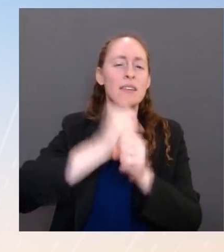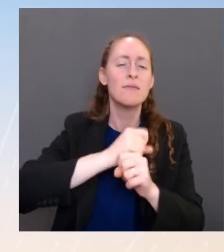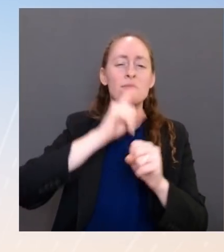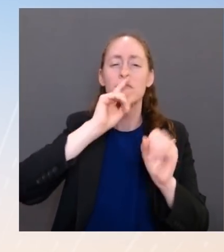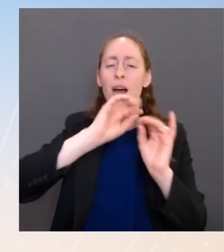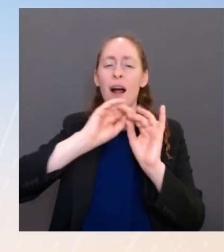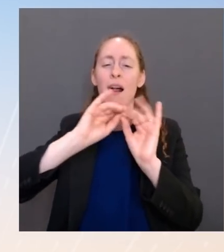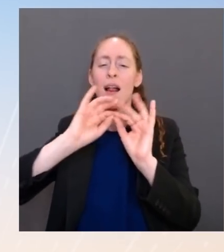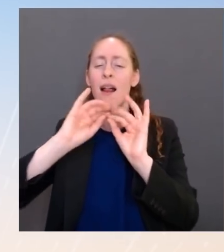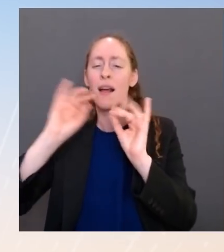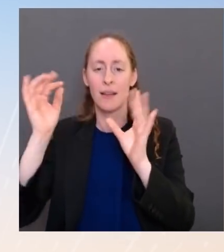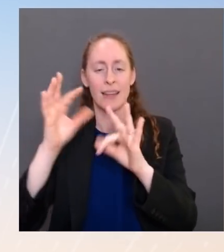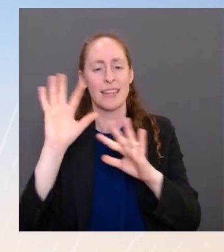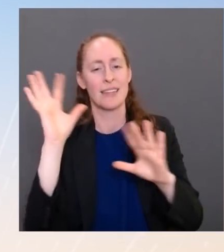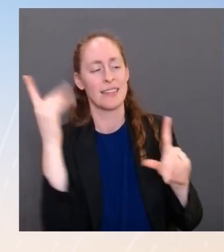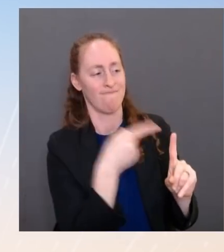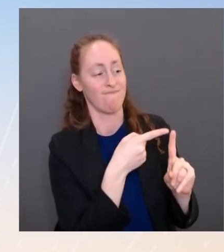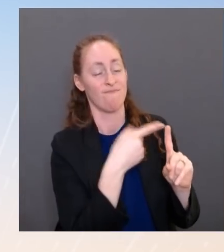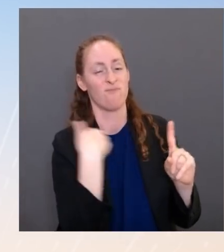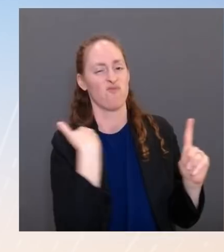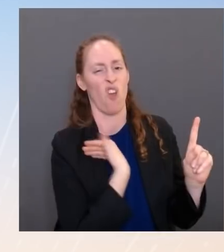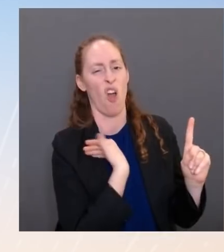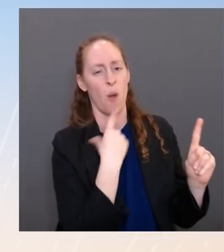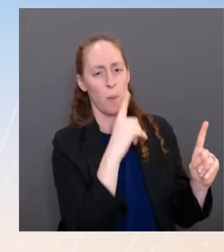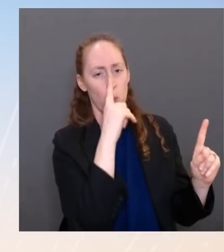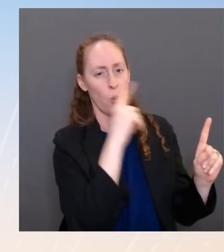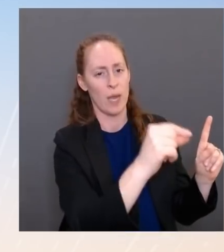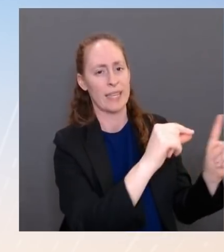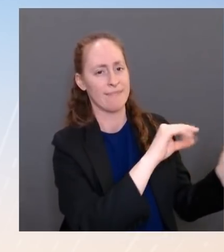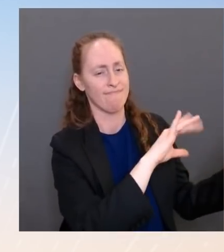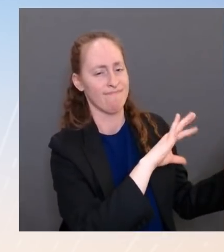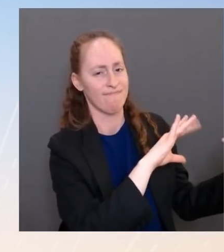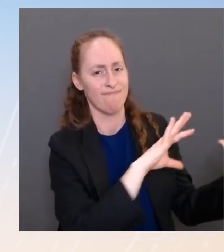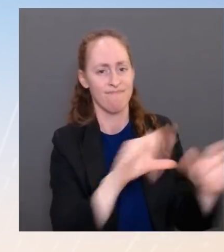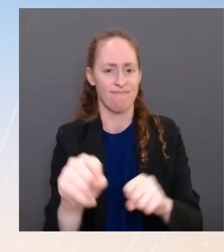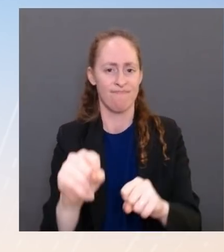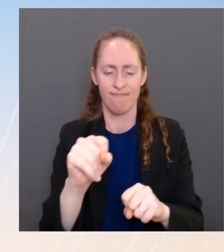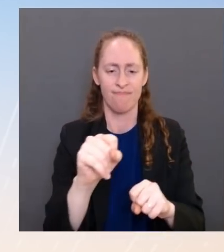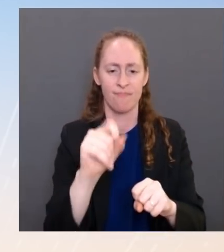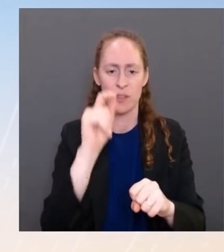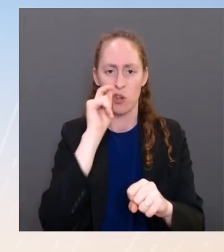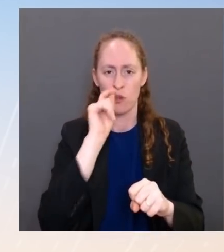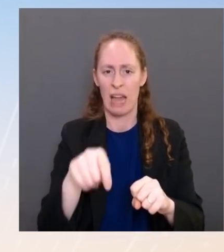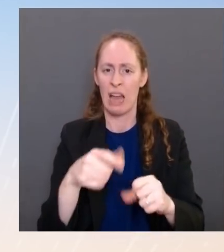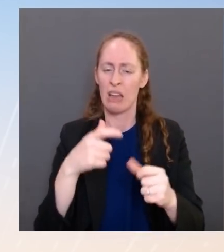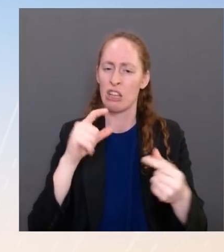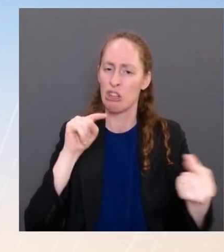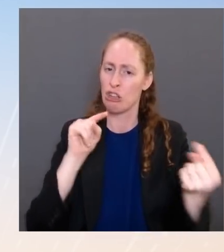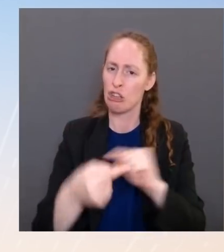for the majority of inflationary increases over the past several weeks since the war began. So, you don't have to take my word for it;